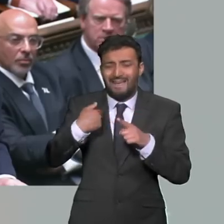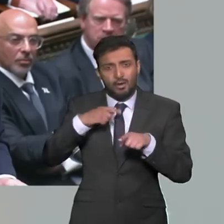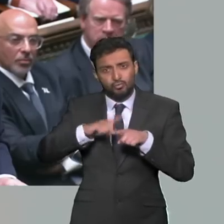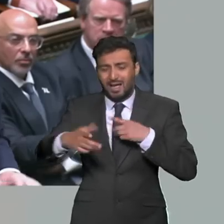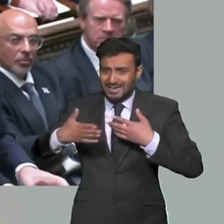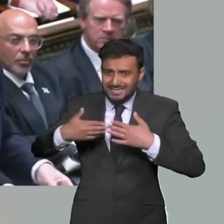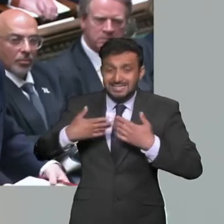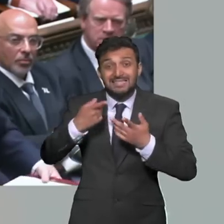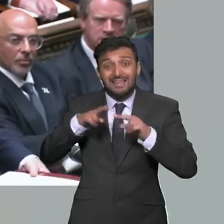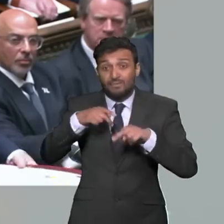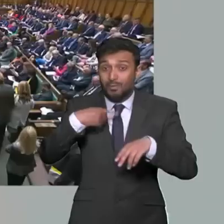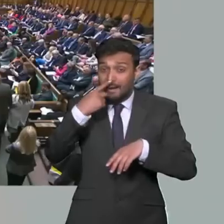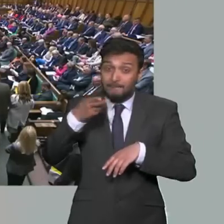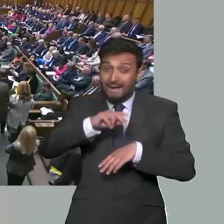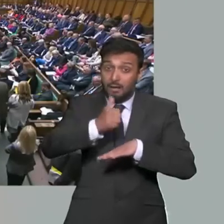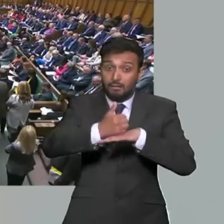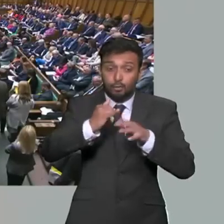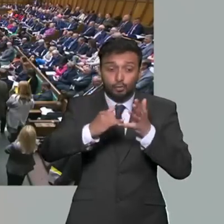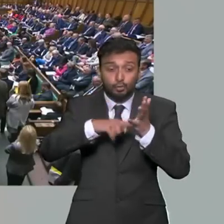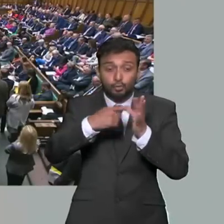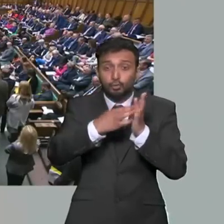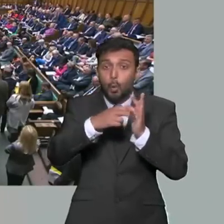Selaine Saxby (North Devon) (Con) Q7.